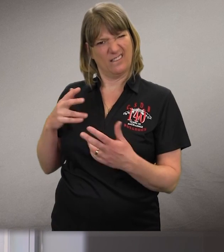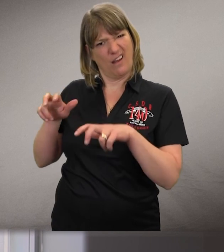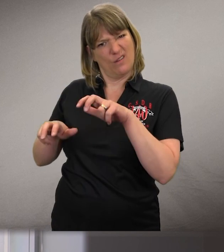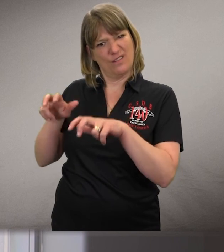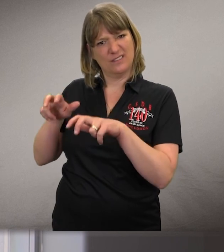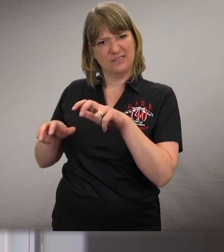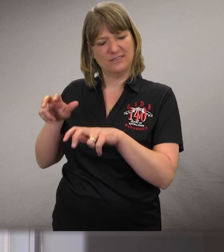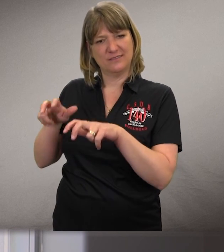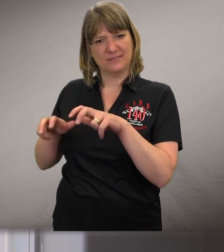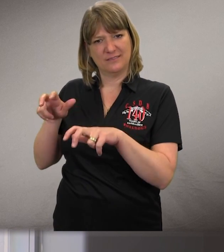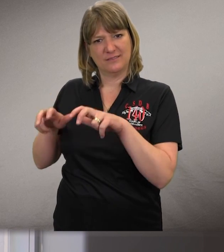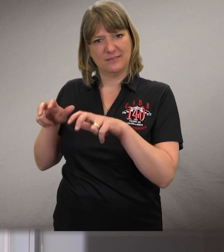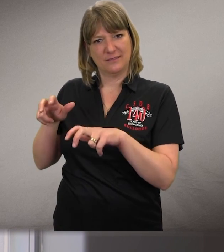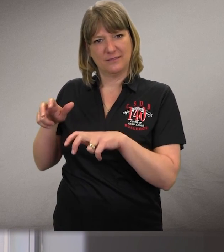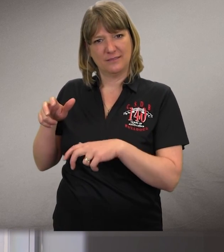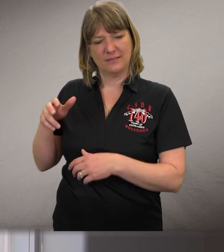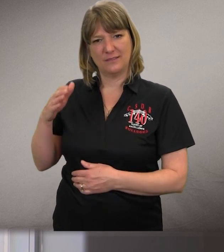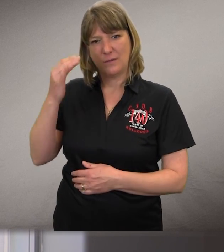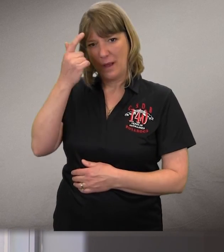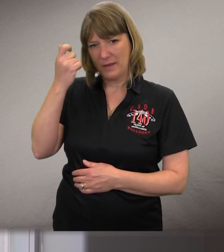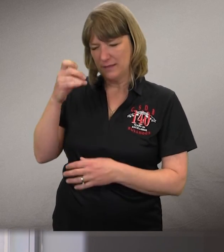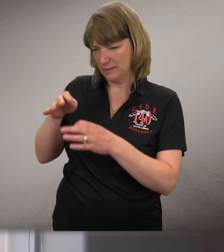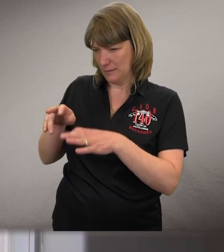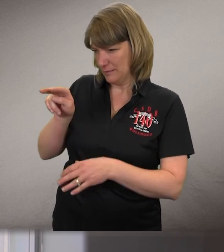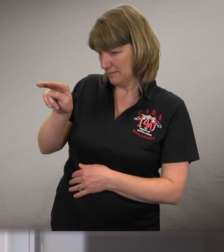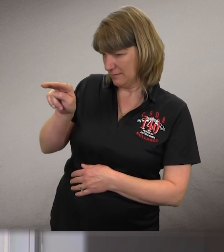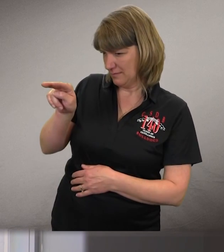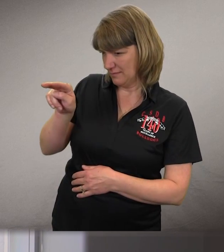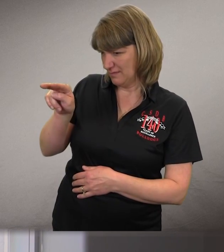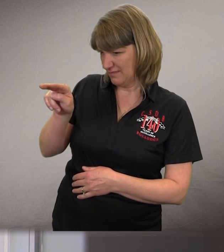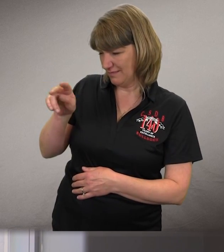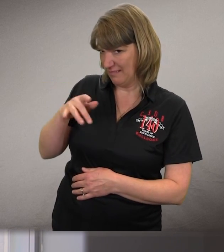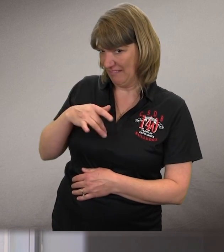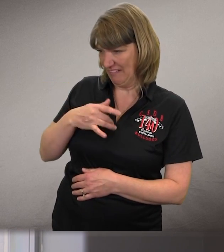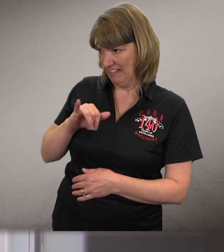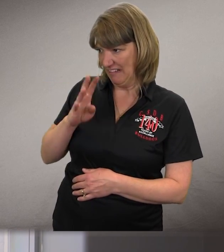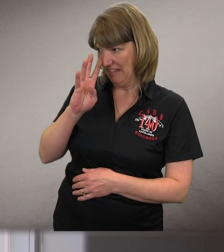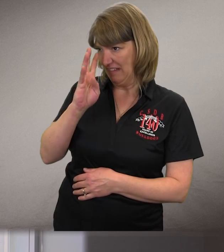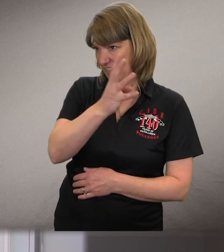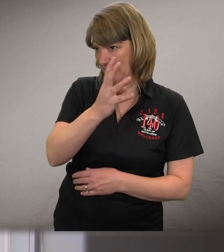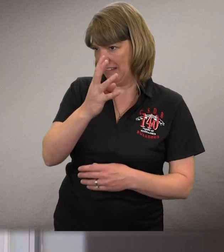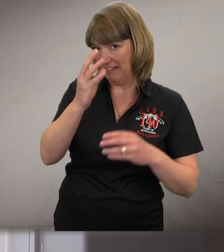It felt more awkward, because I would look at the interpreter, and it felt like I'm not paying attention